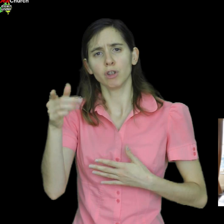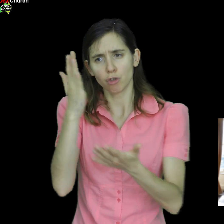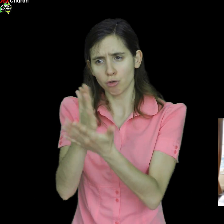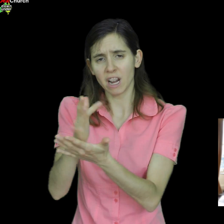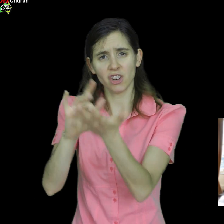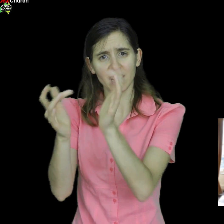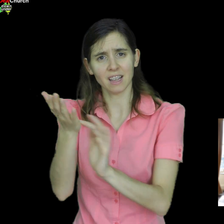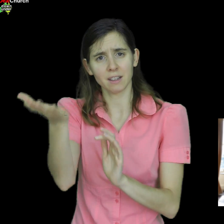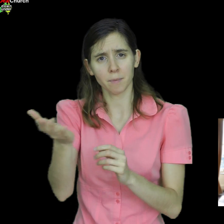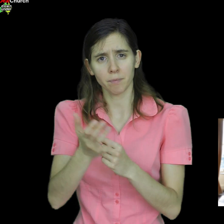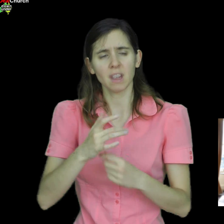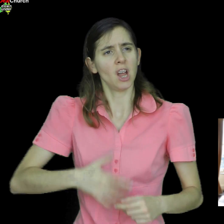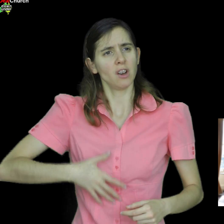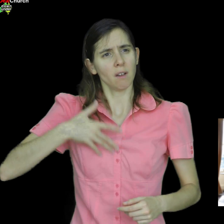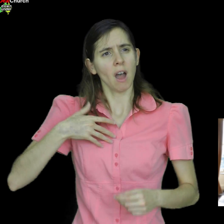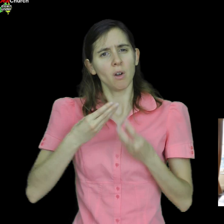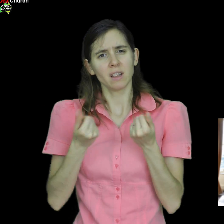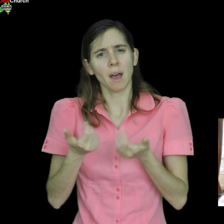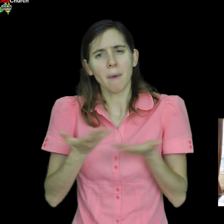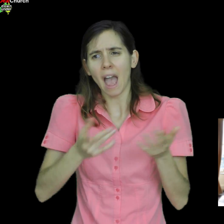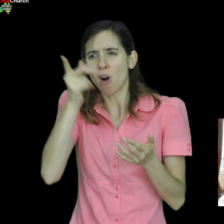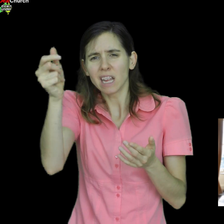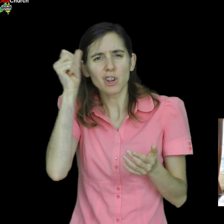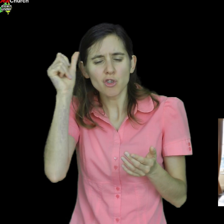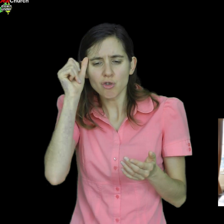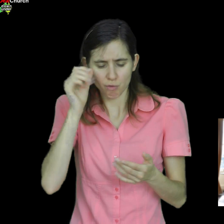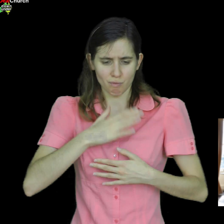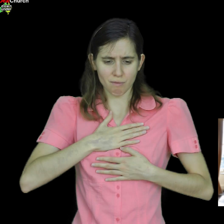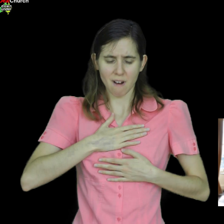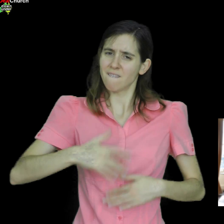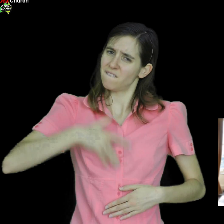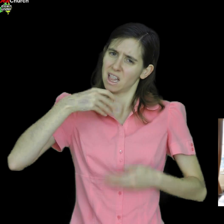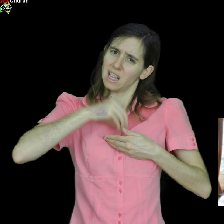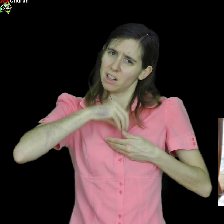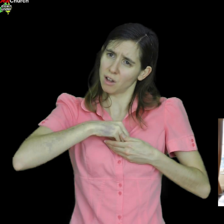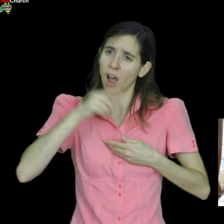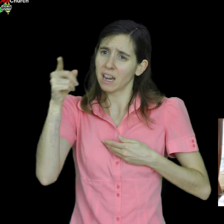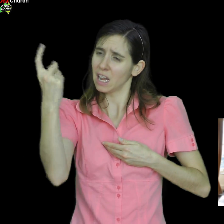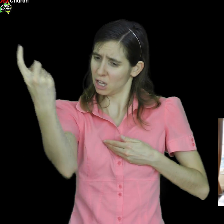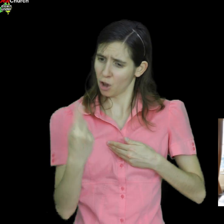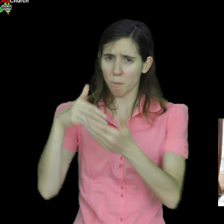She felt that somehow He knew her desperation and had come to help her. She